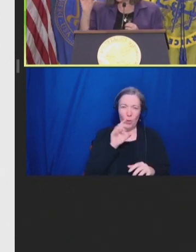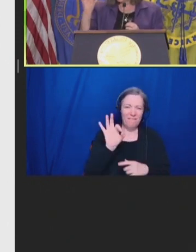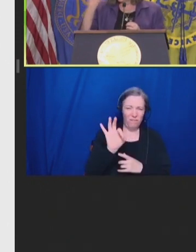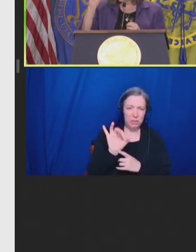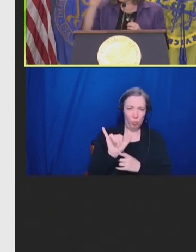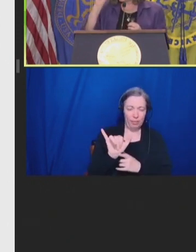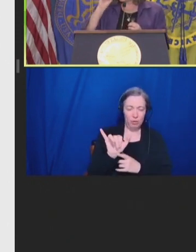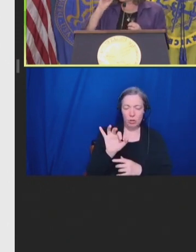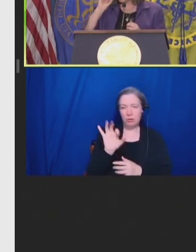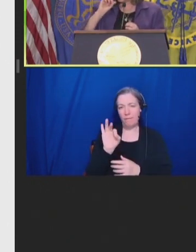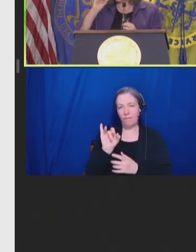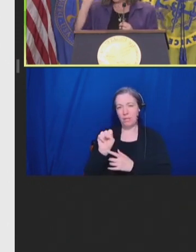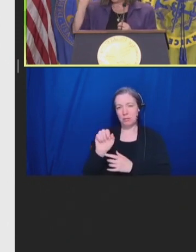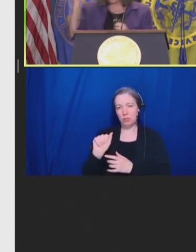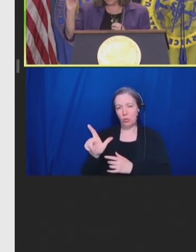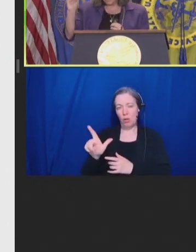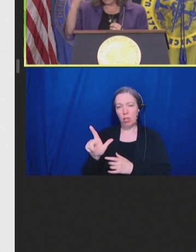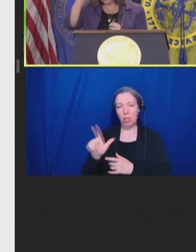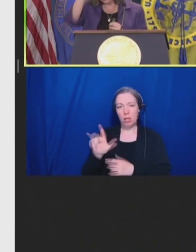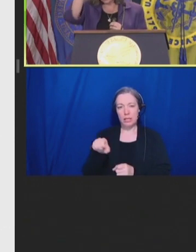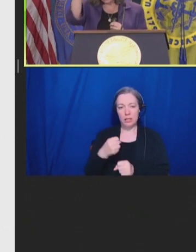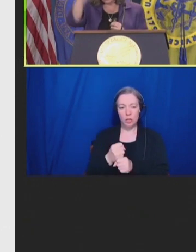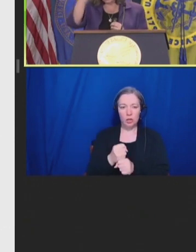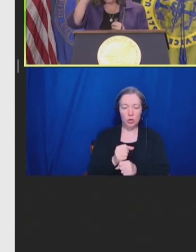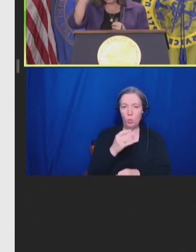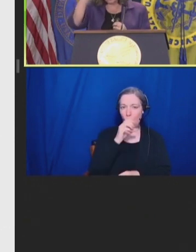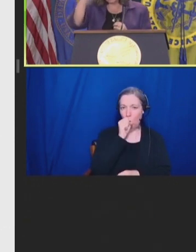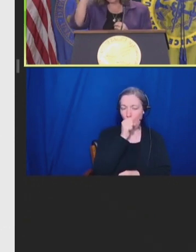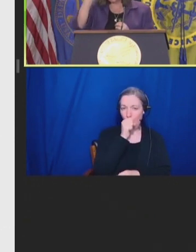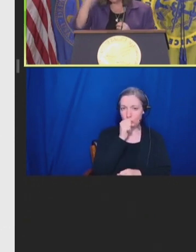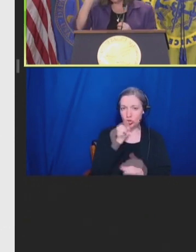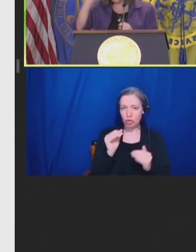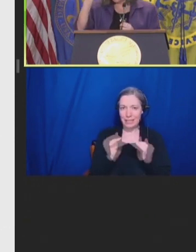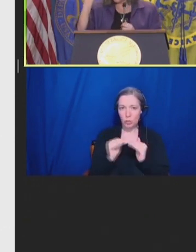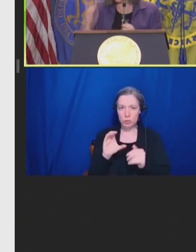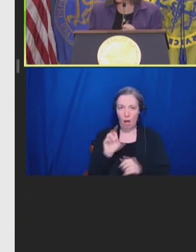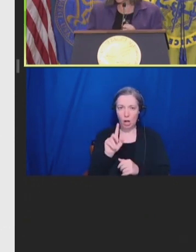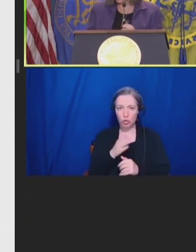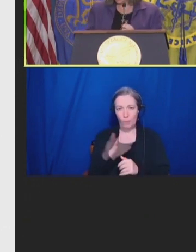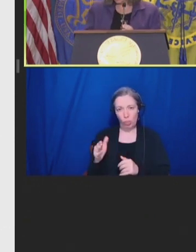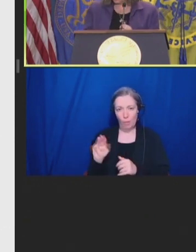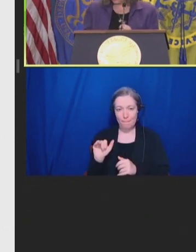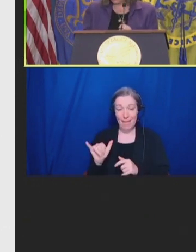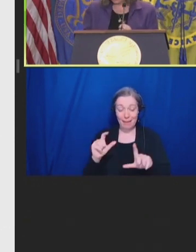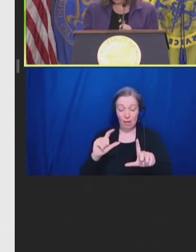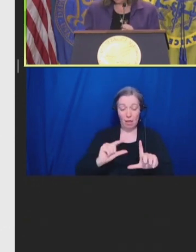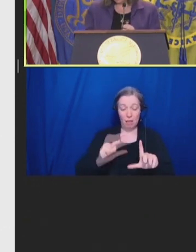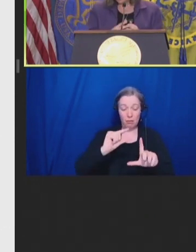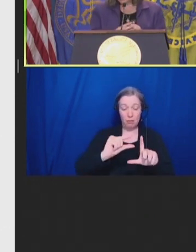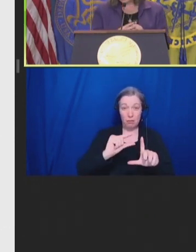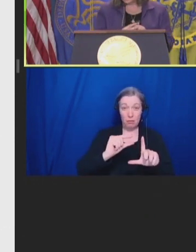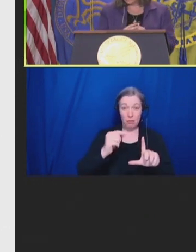orange is October through May, and then the hashed blue areas are June through September.